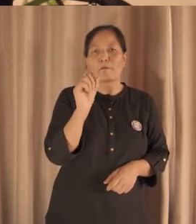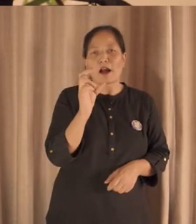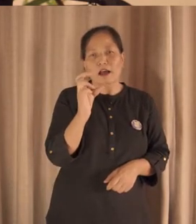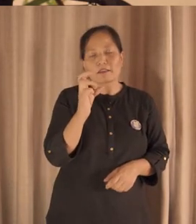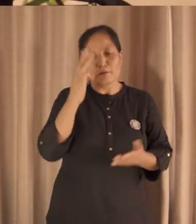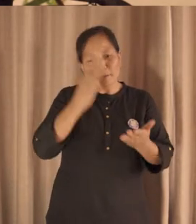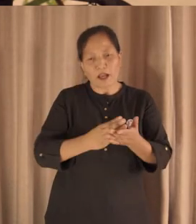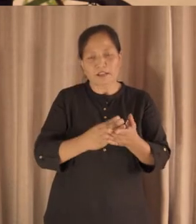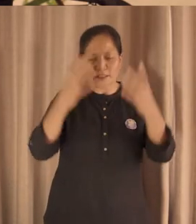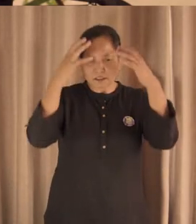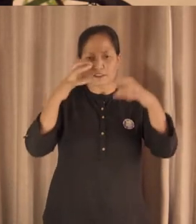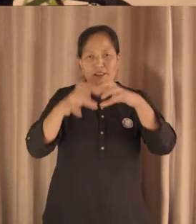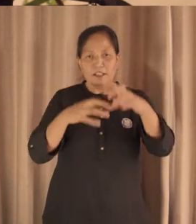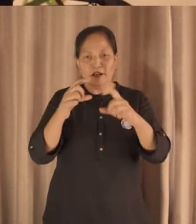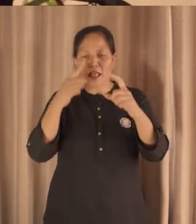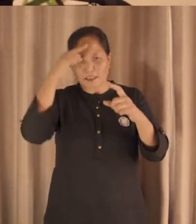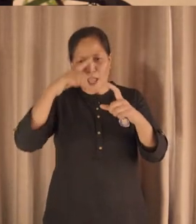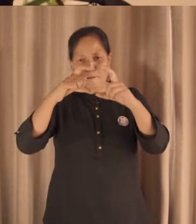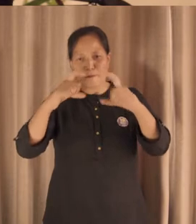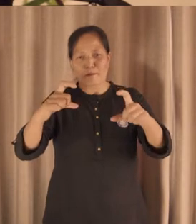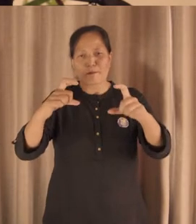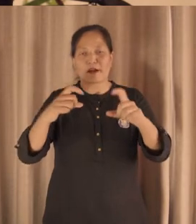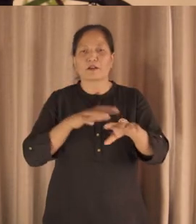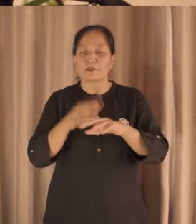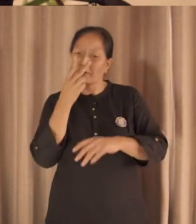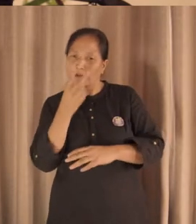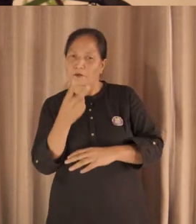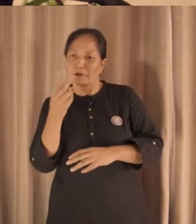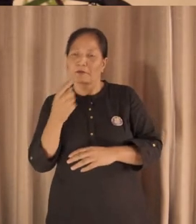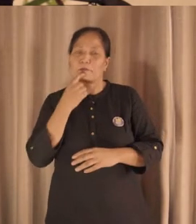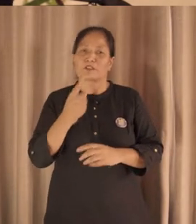or a Madhesi, or a Dalit, or LGBTQI. Why are some constitutional communities and some are